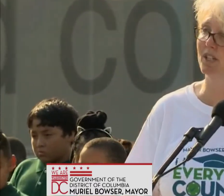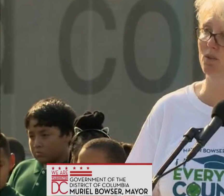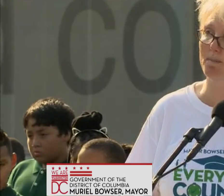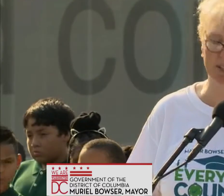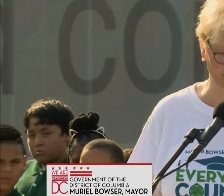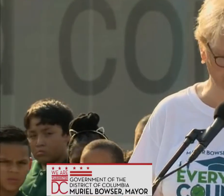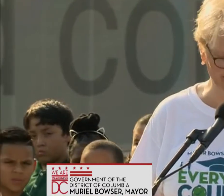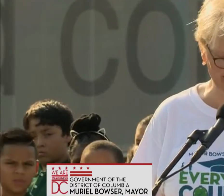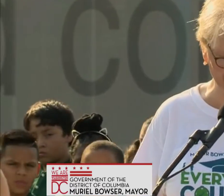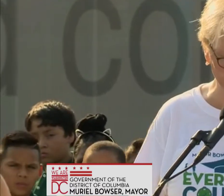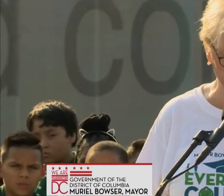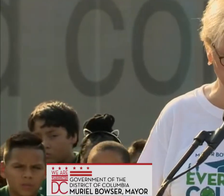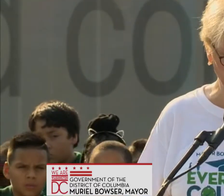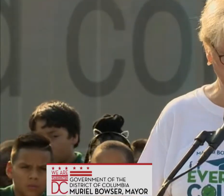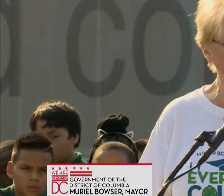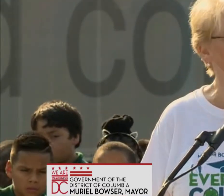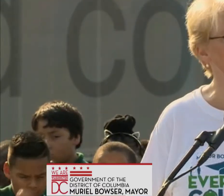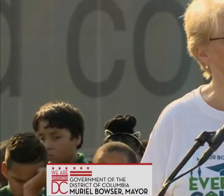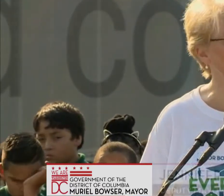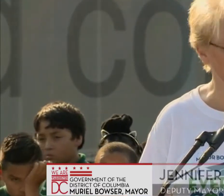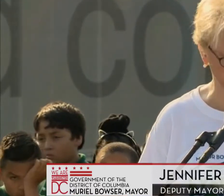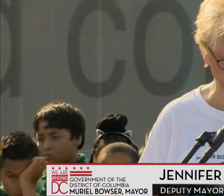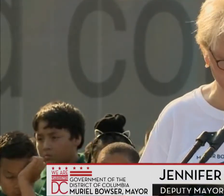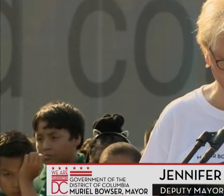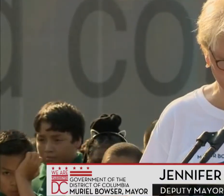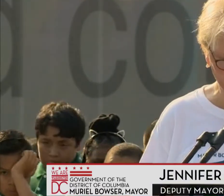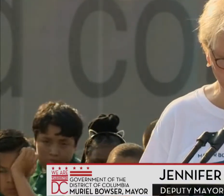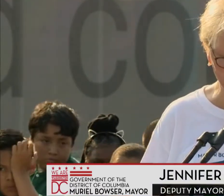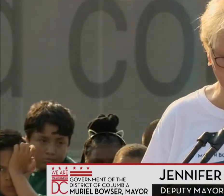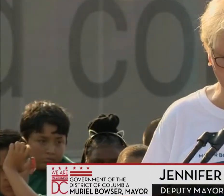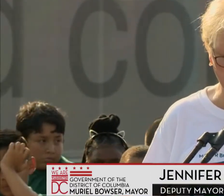contributes to good attendance we have a childcare center that will support our